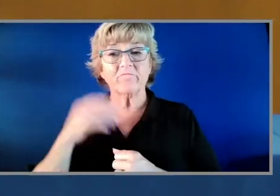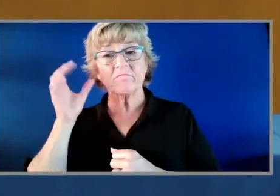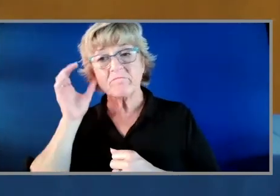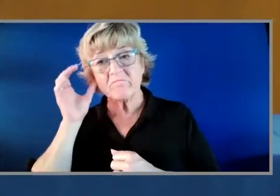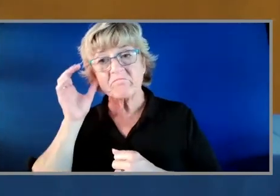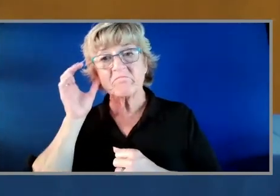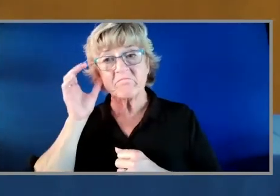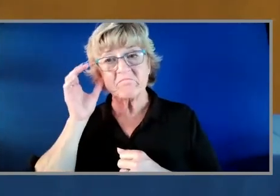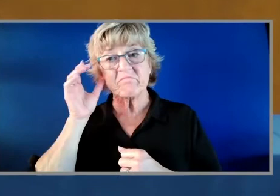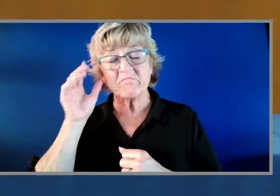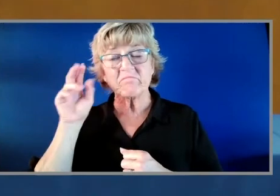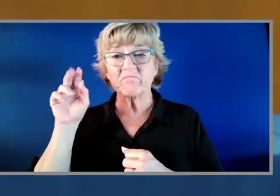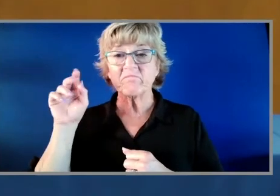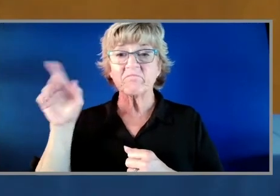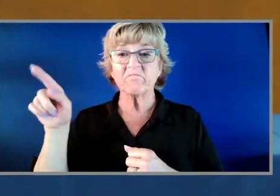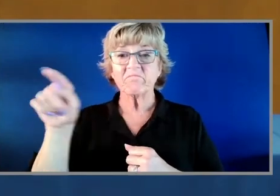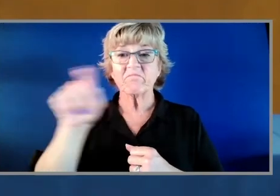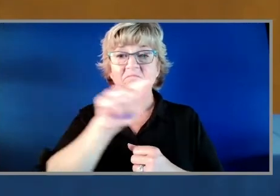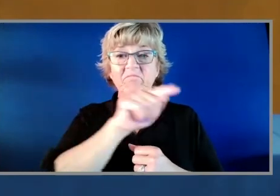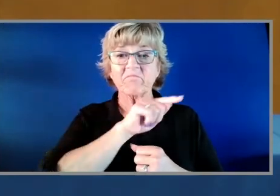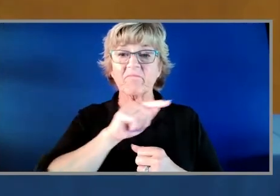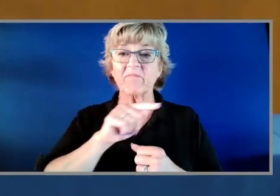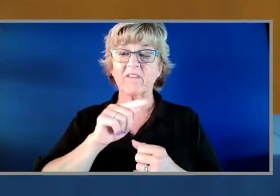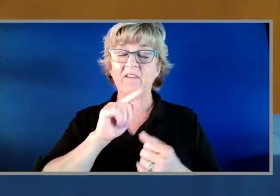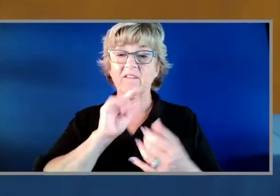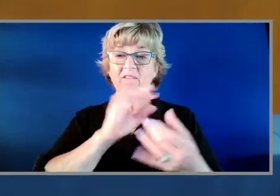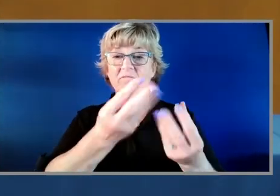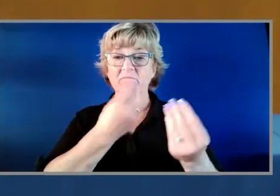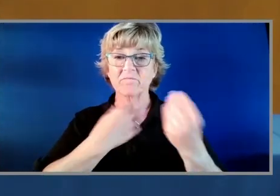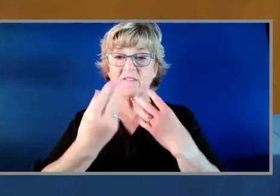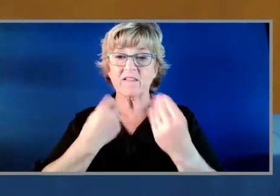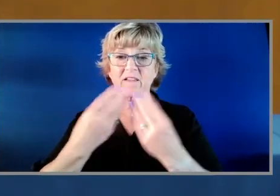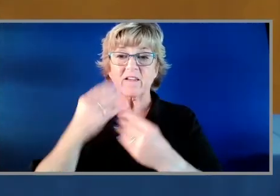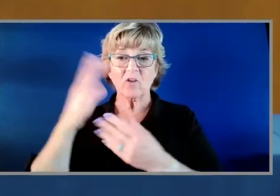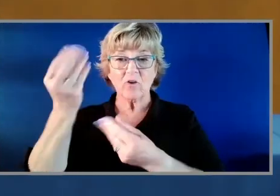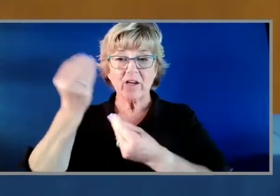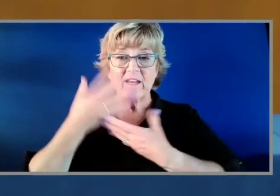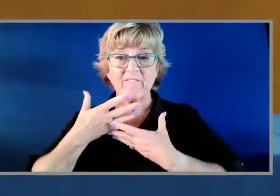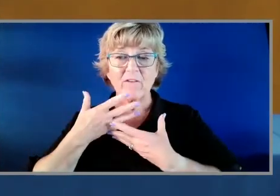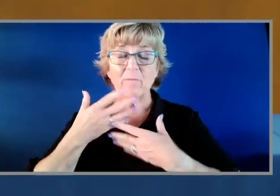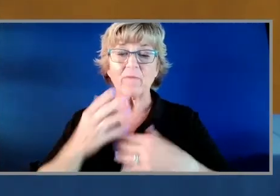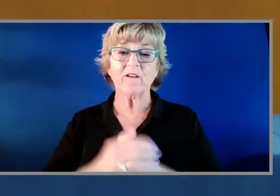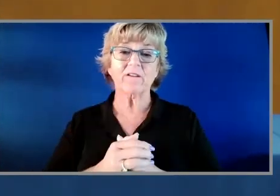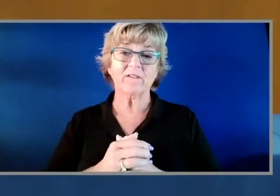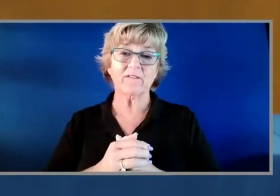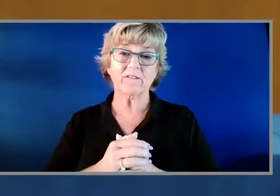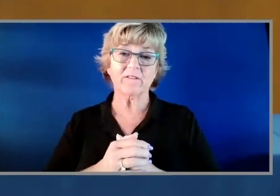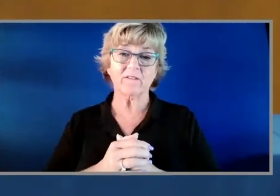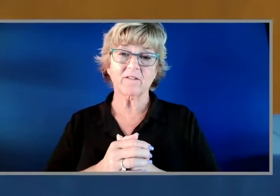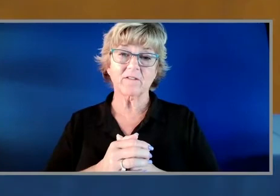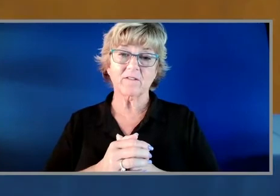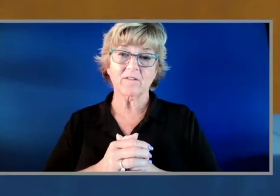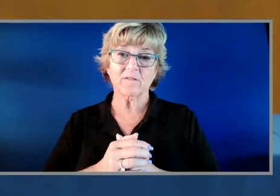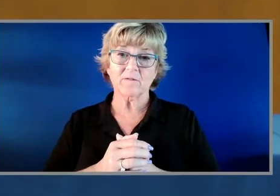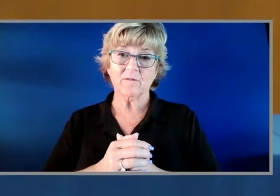Studio: Again, as as as I listened in Certainly this is, you know presentation I you know i've heard a couple times as it